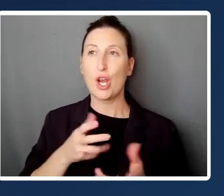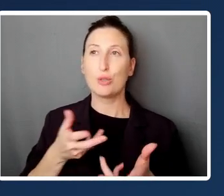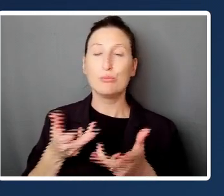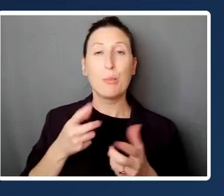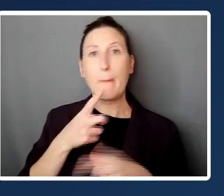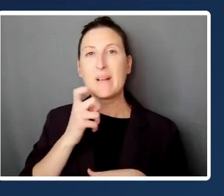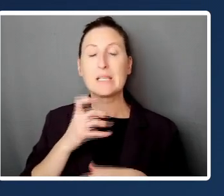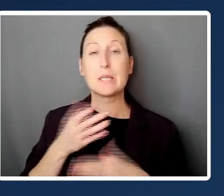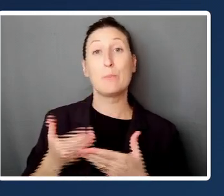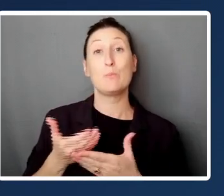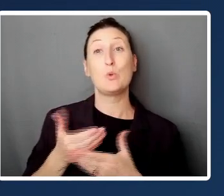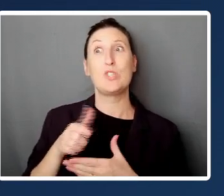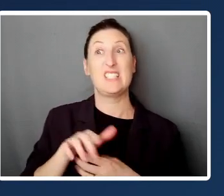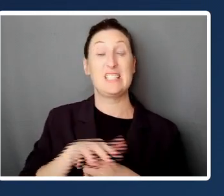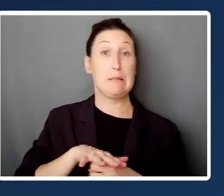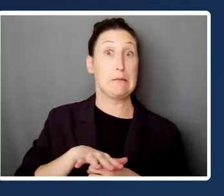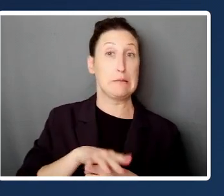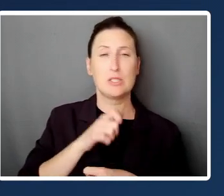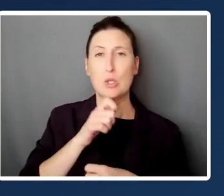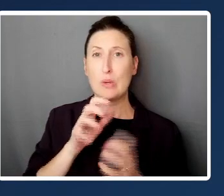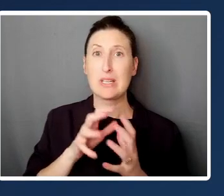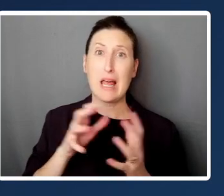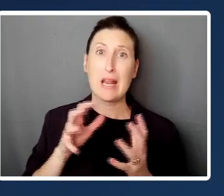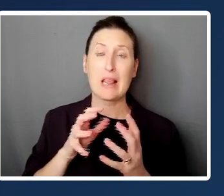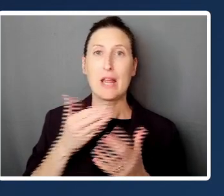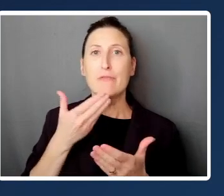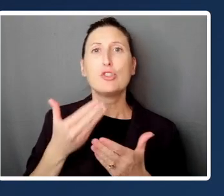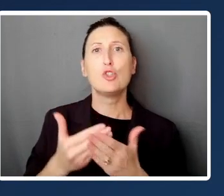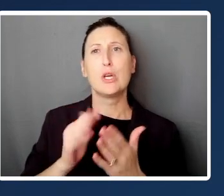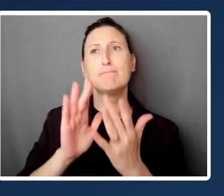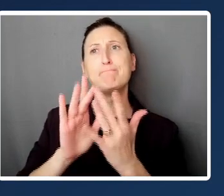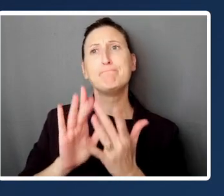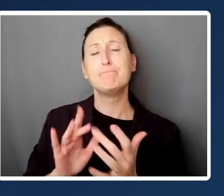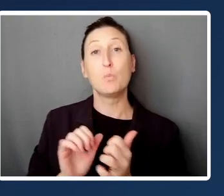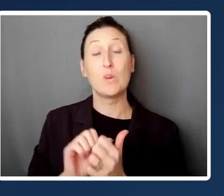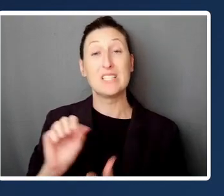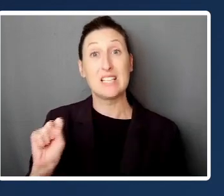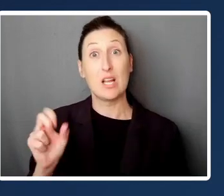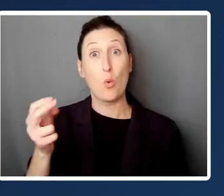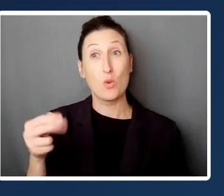I didn't have a lot of contacts with stakeholders in the community. So, that was how this process